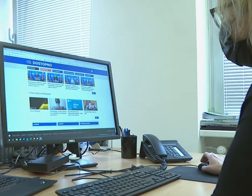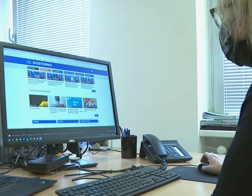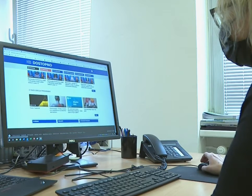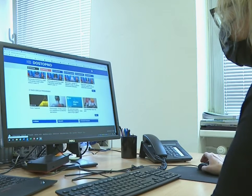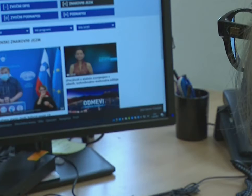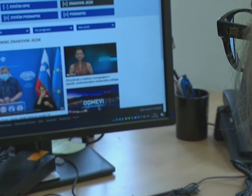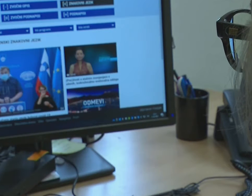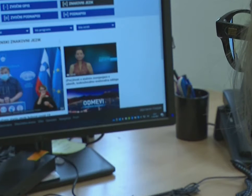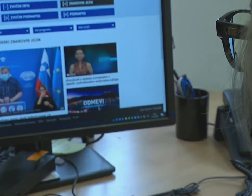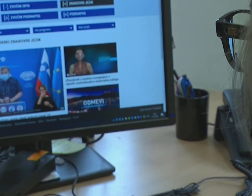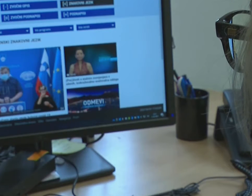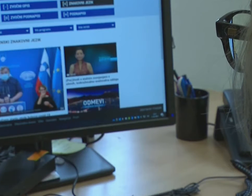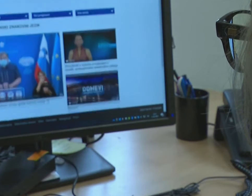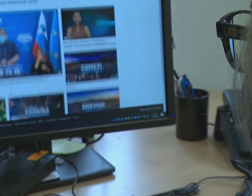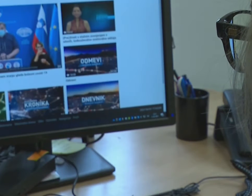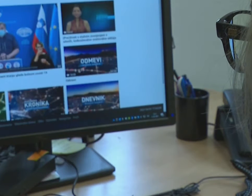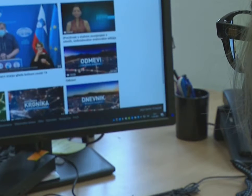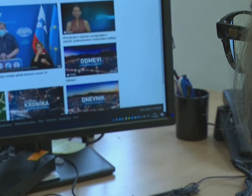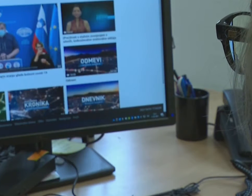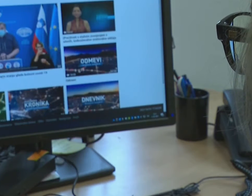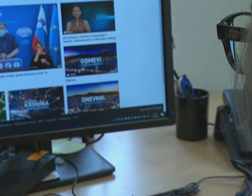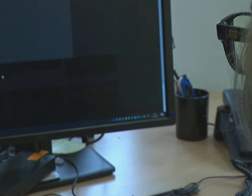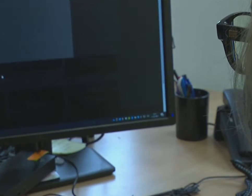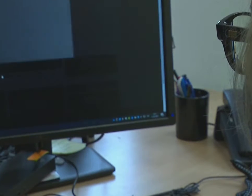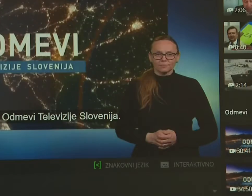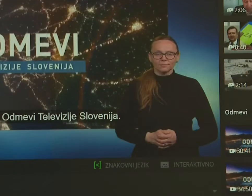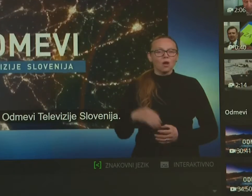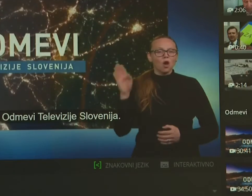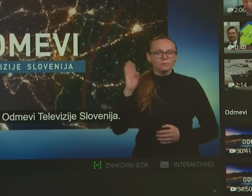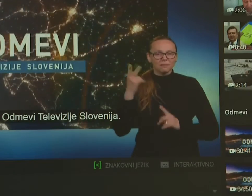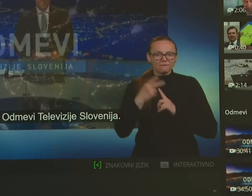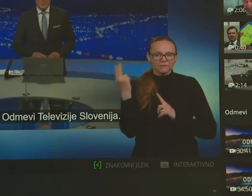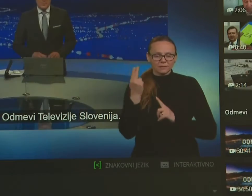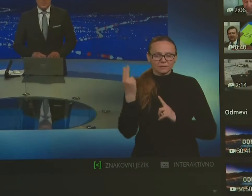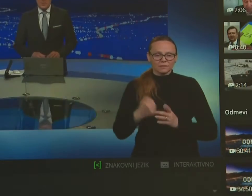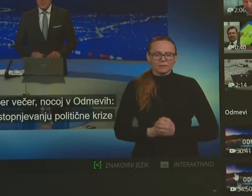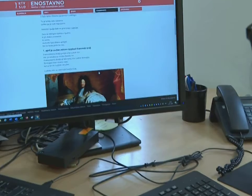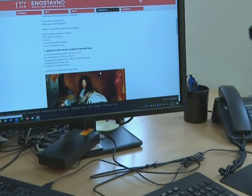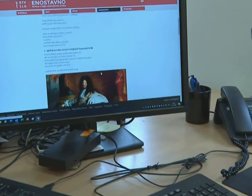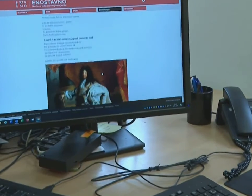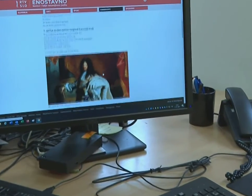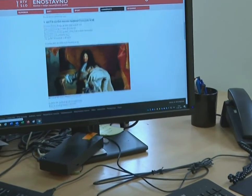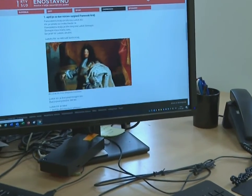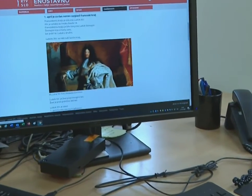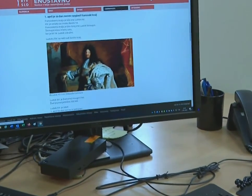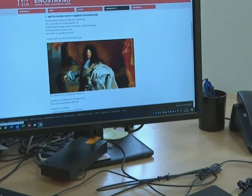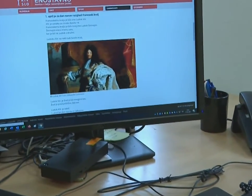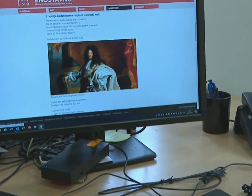which works as a radio and television hub using special access technologies. A very heterogeneous group of our current